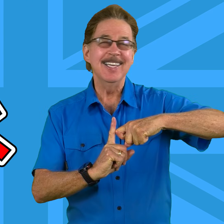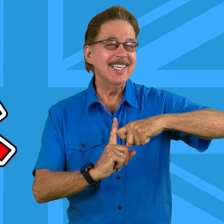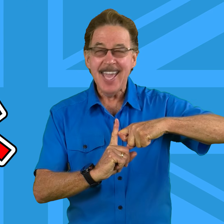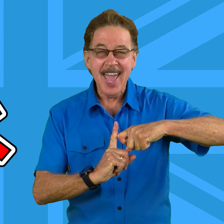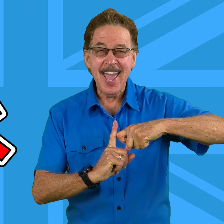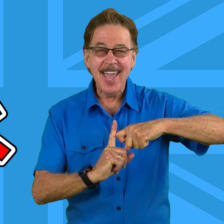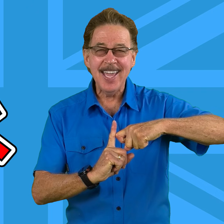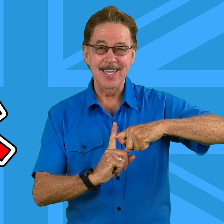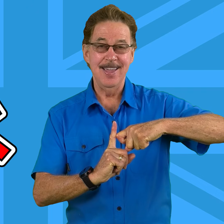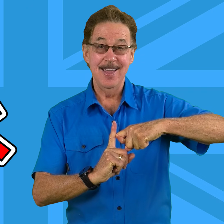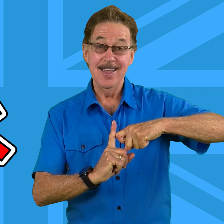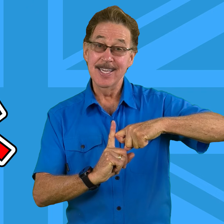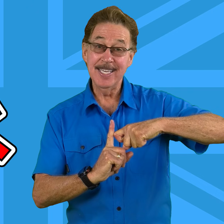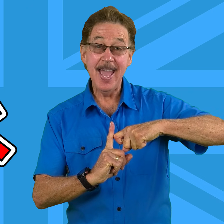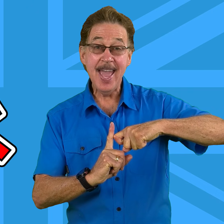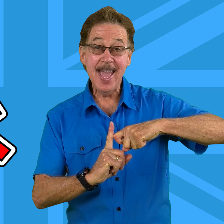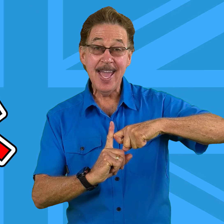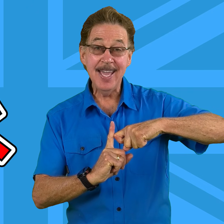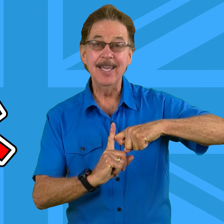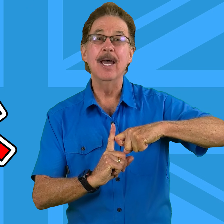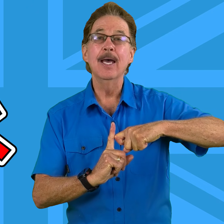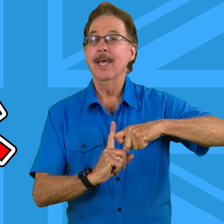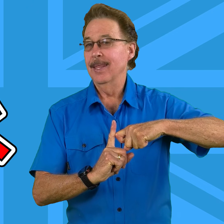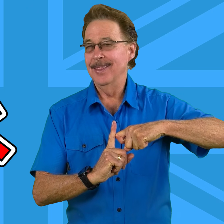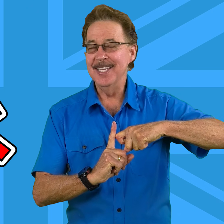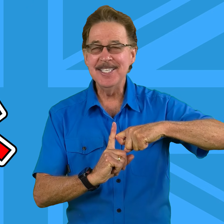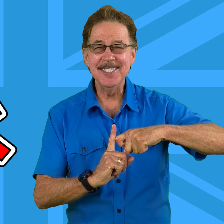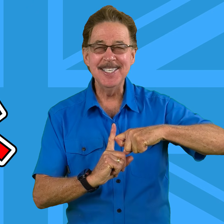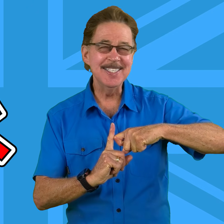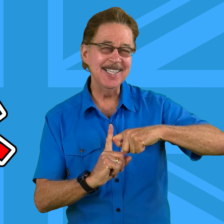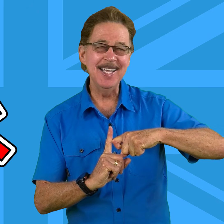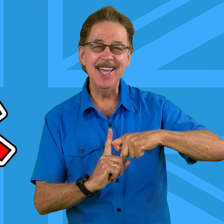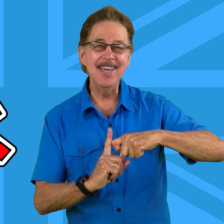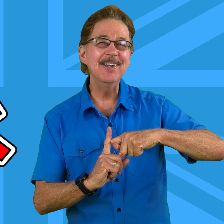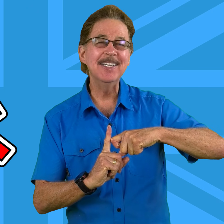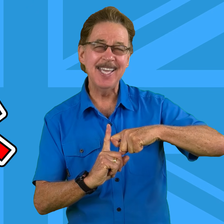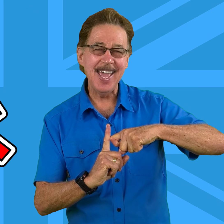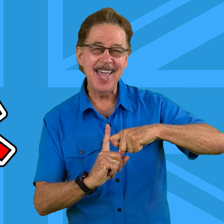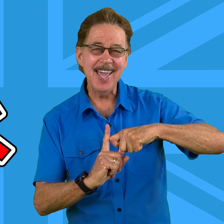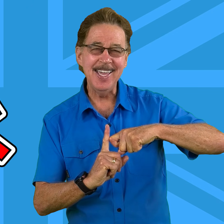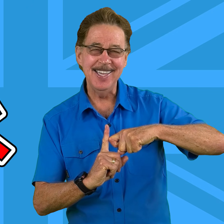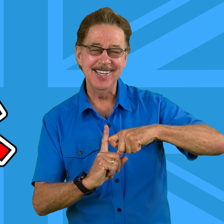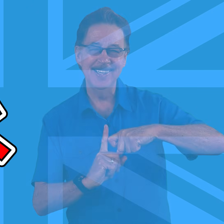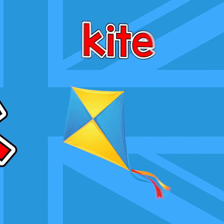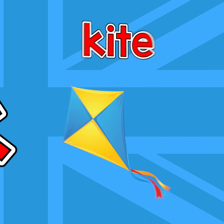K, k, this is the letter k